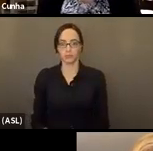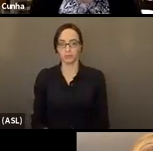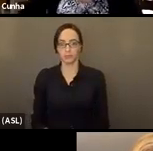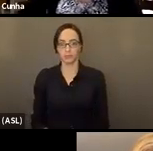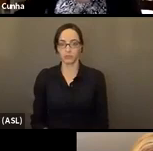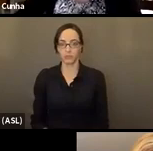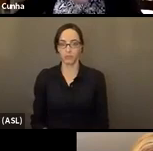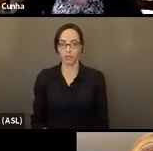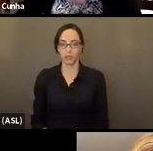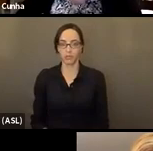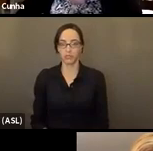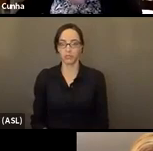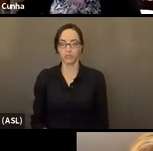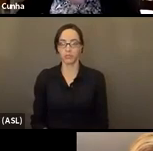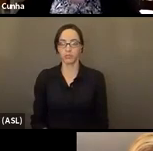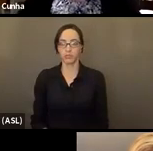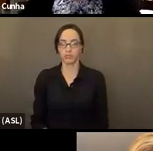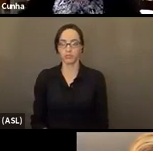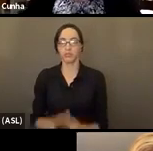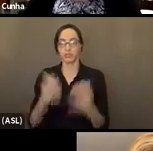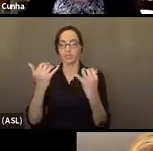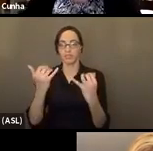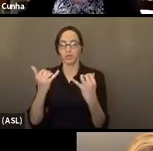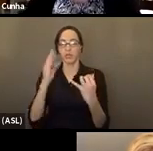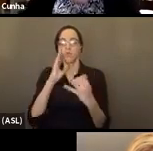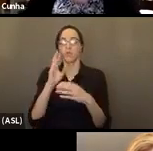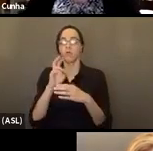so now i'm going to jump to the emergency planning and preparedness and response